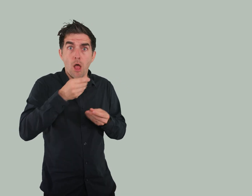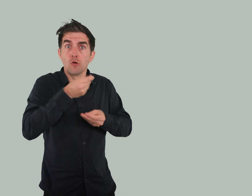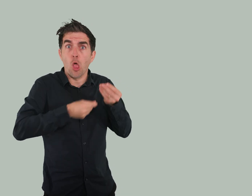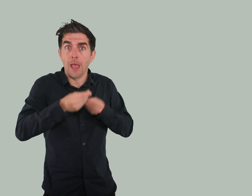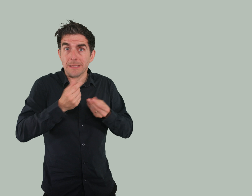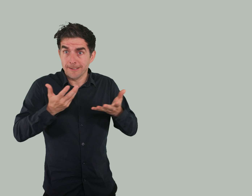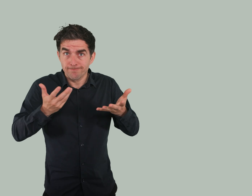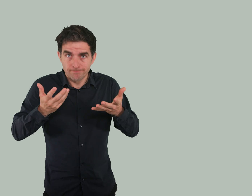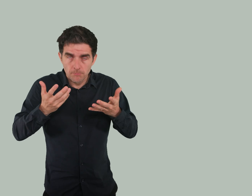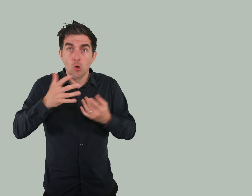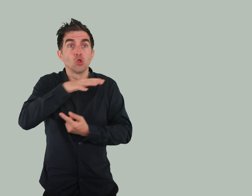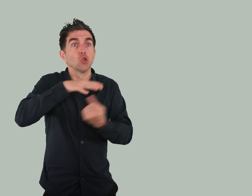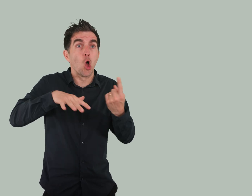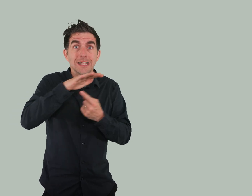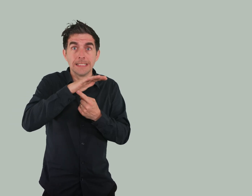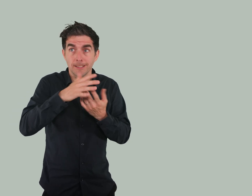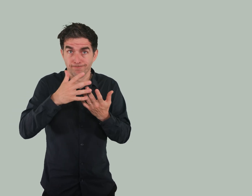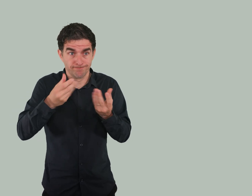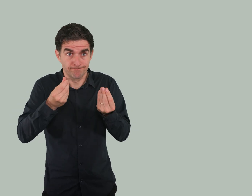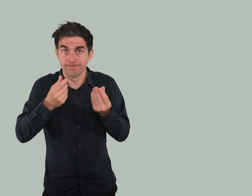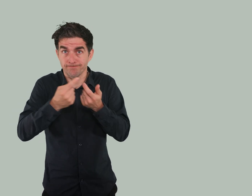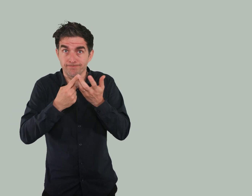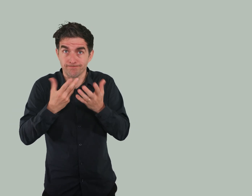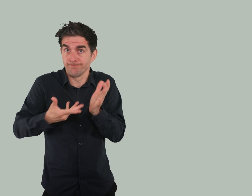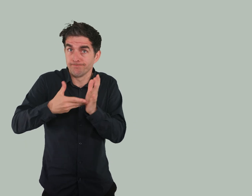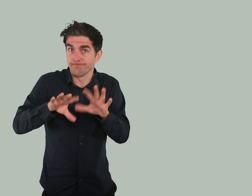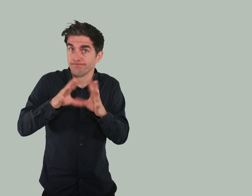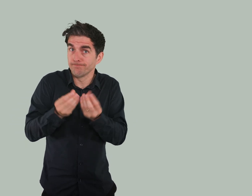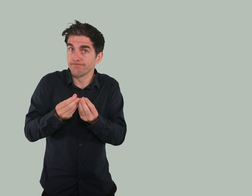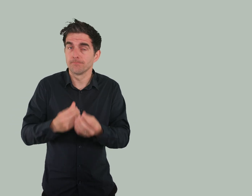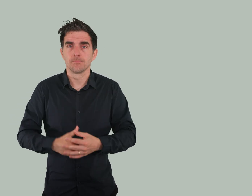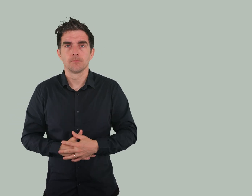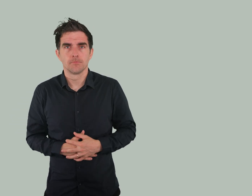but by the wider economy and society.